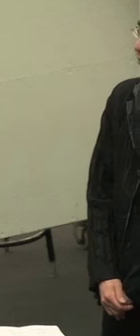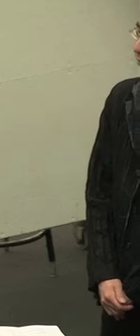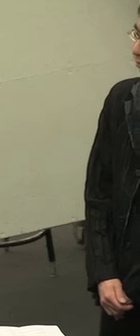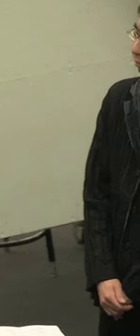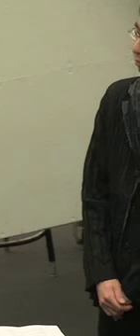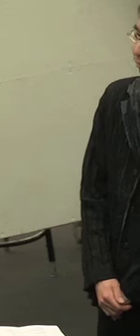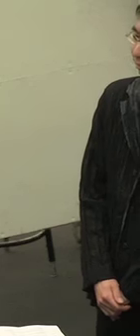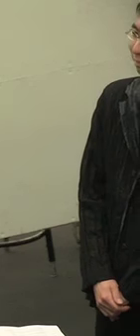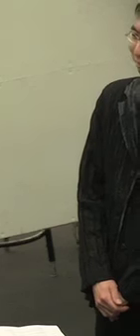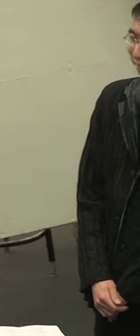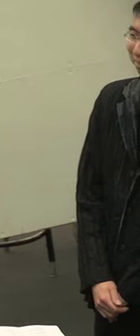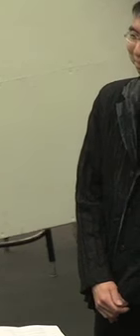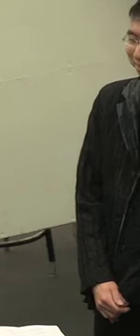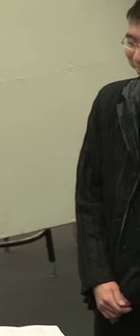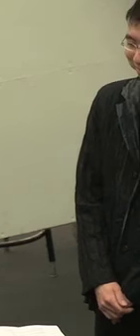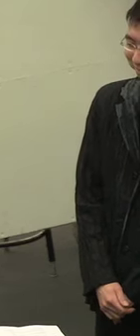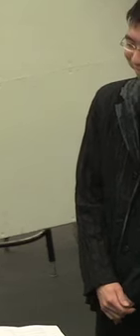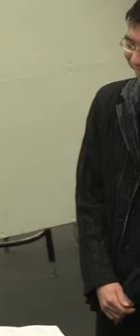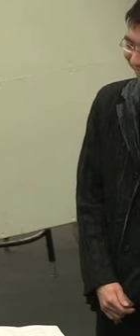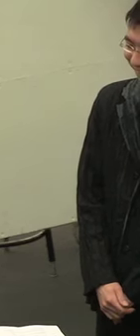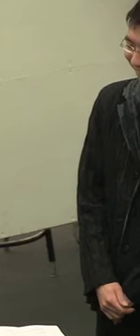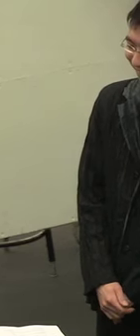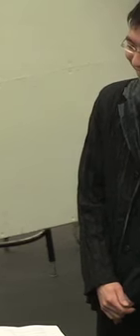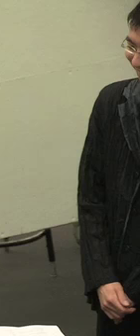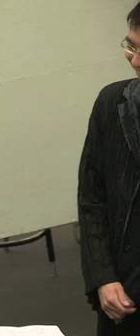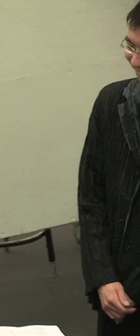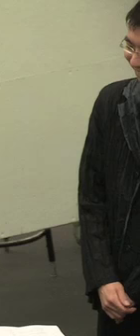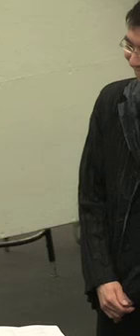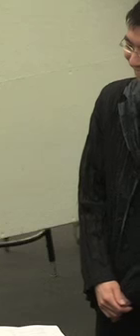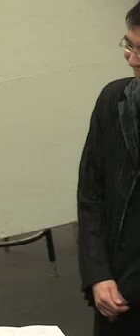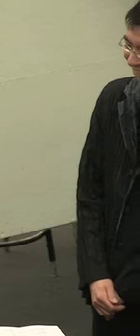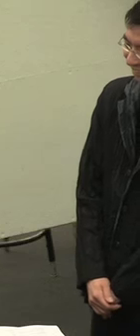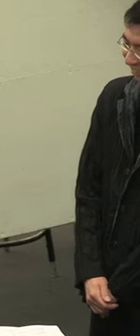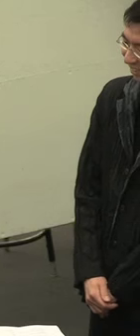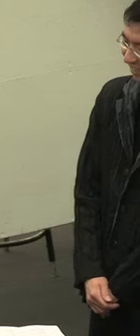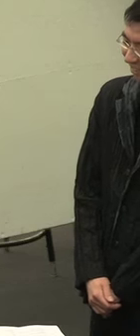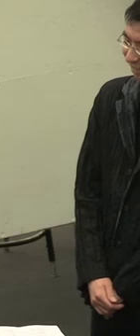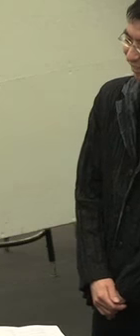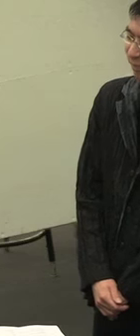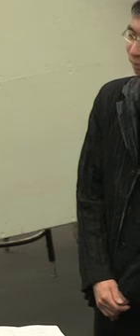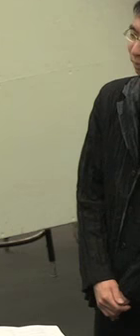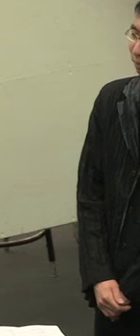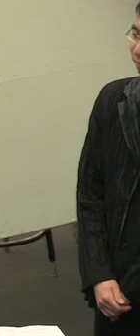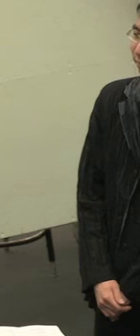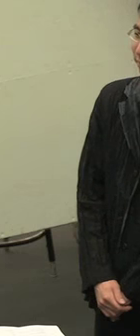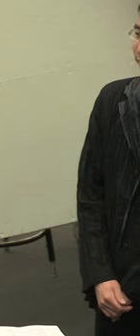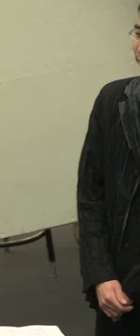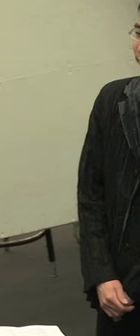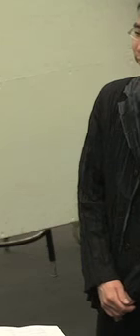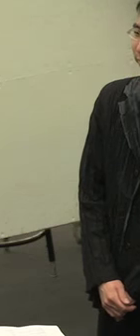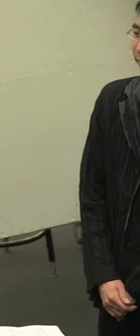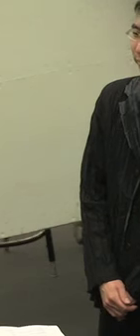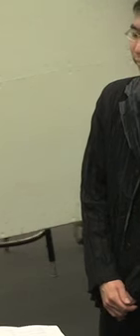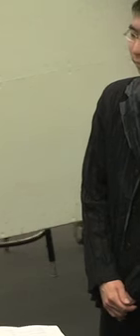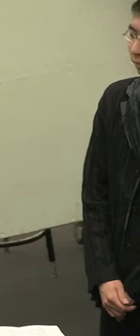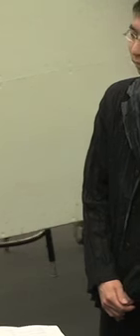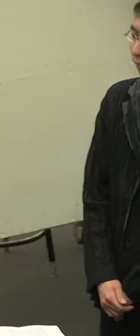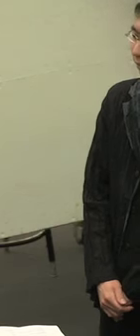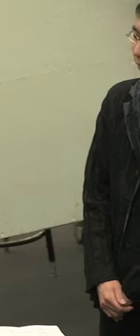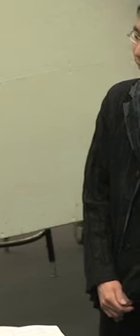in terms of its history. There was a time when Kenzo Tange was really